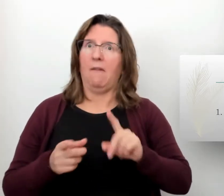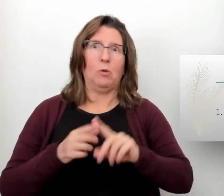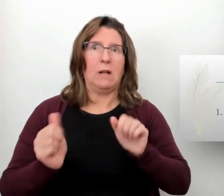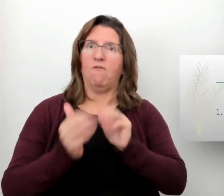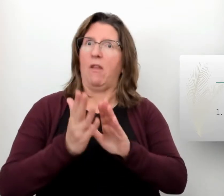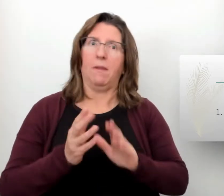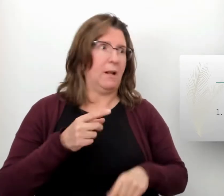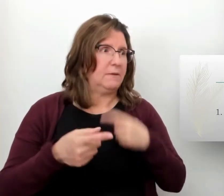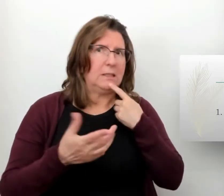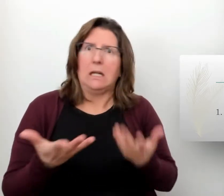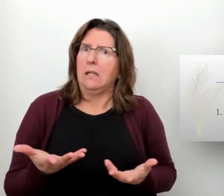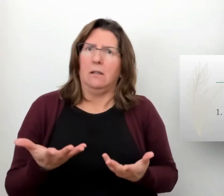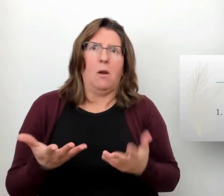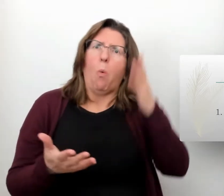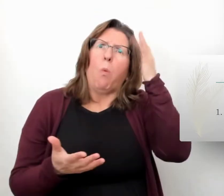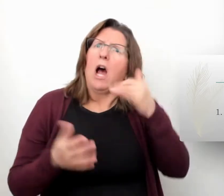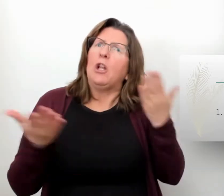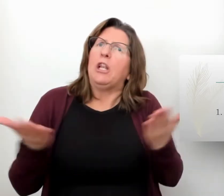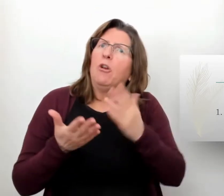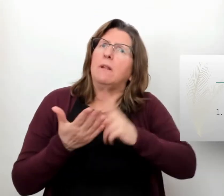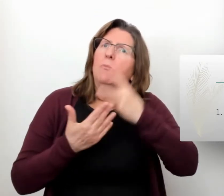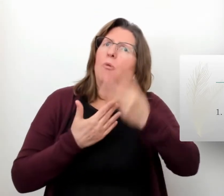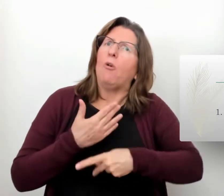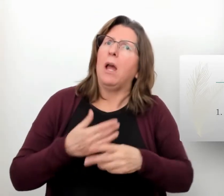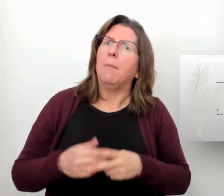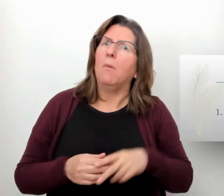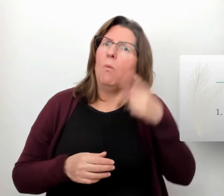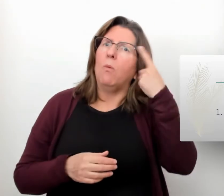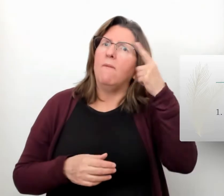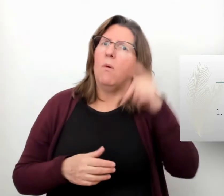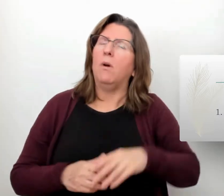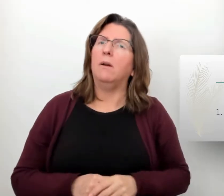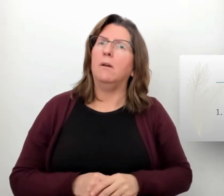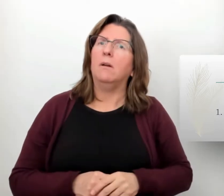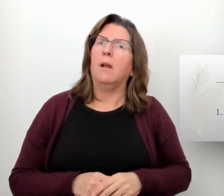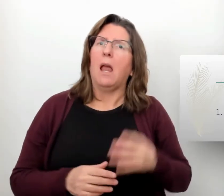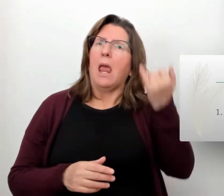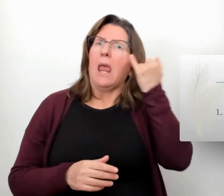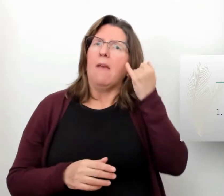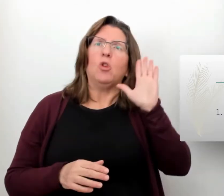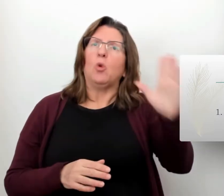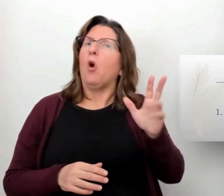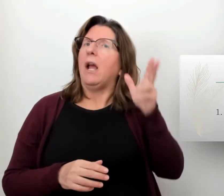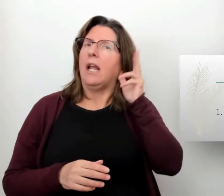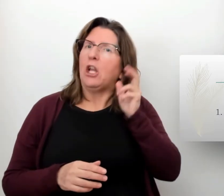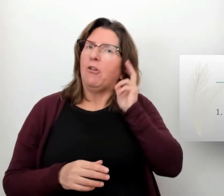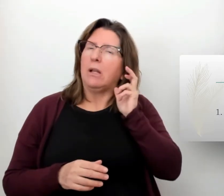I had to confront them. I flat out asked them: "Why do you think you're here in THIS program?"